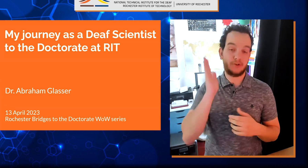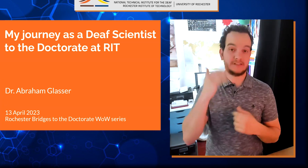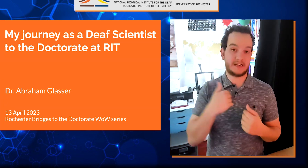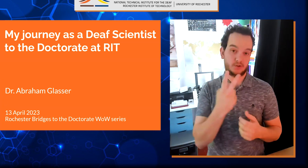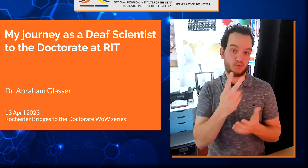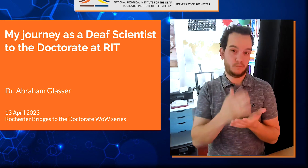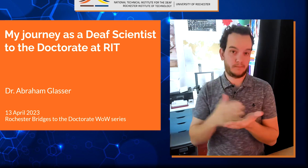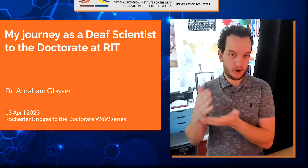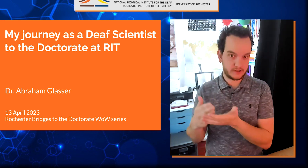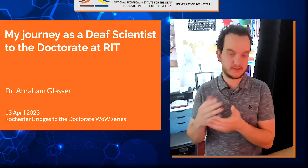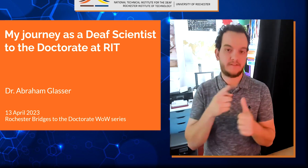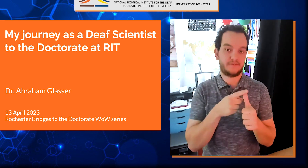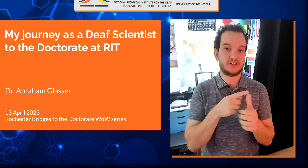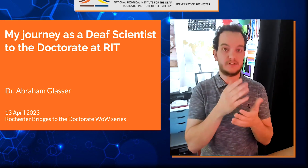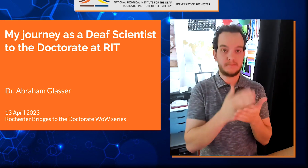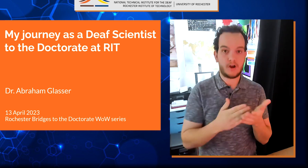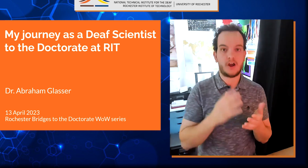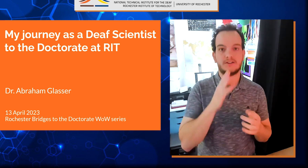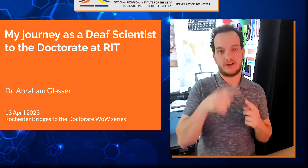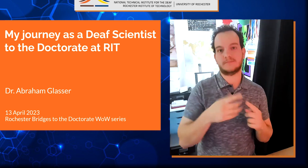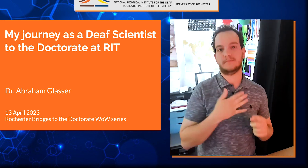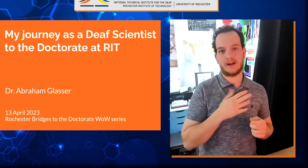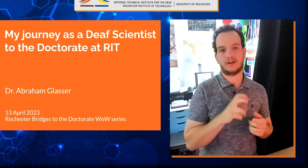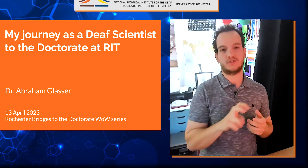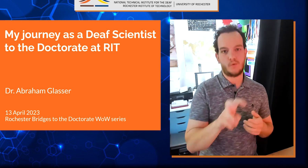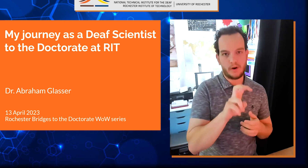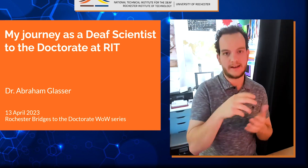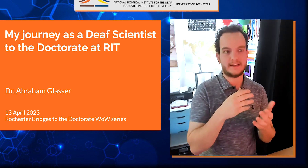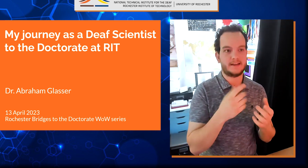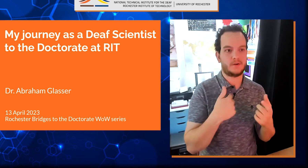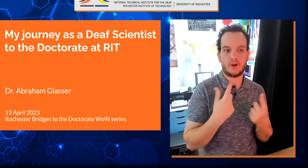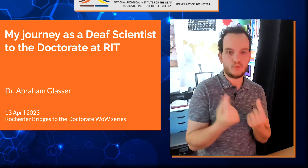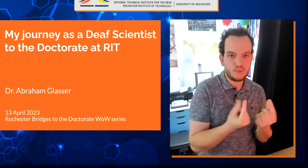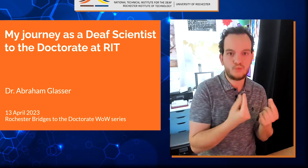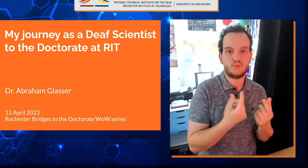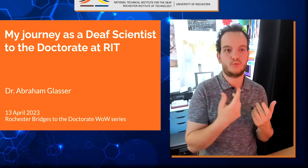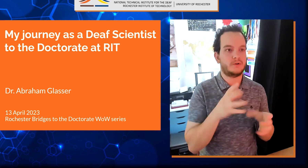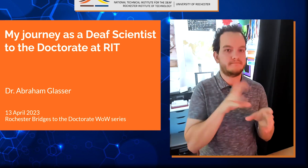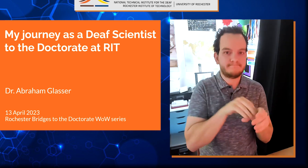My presentation does have two parts. The first part will be talking about my journey,